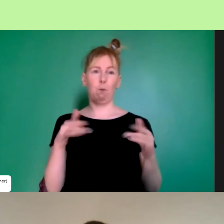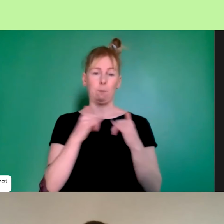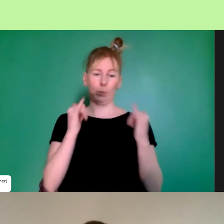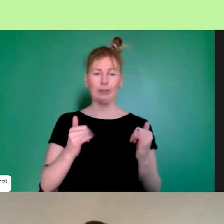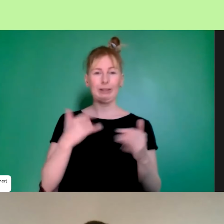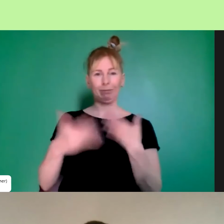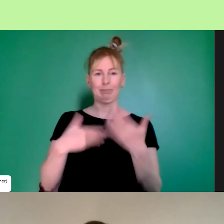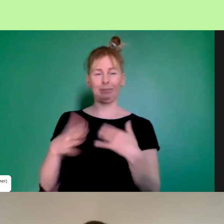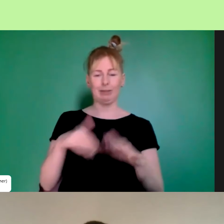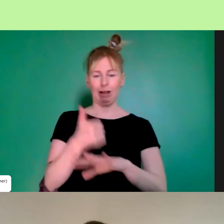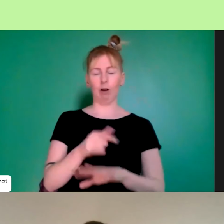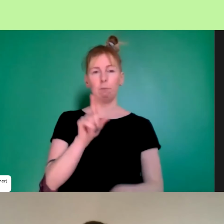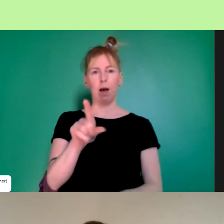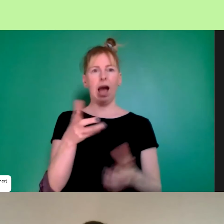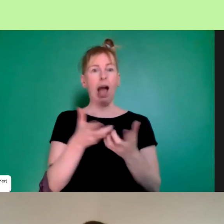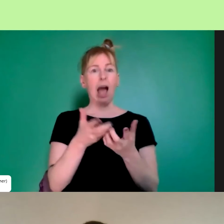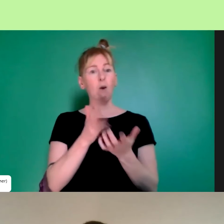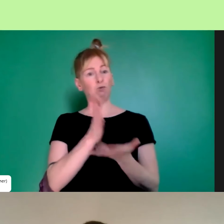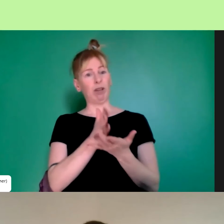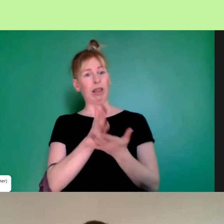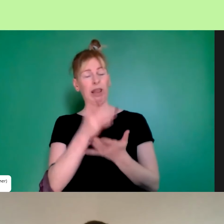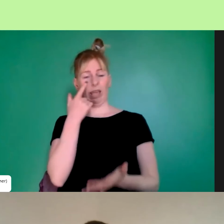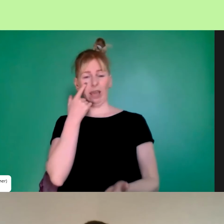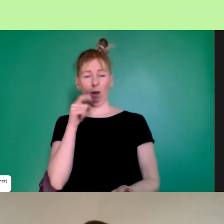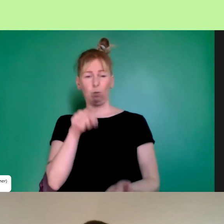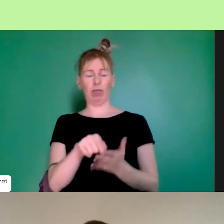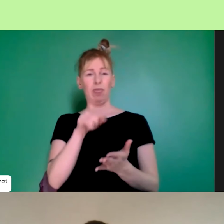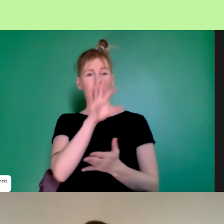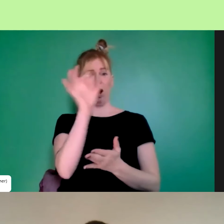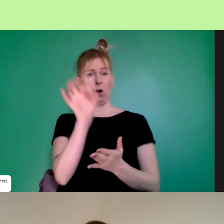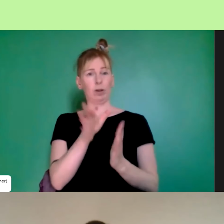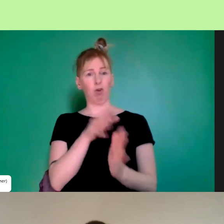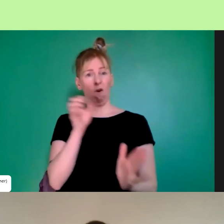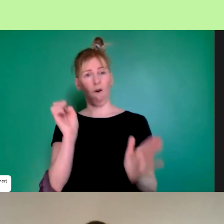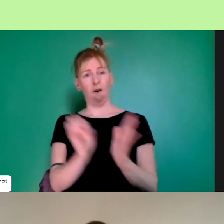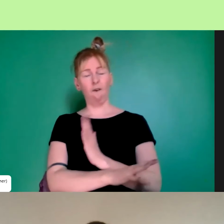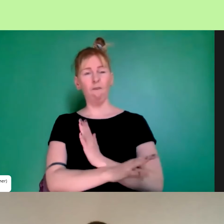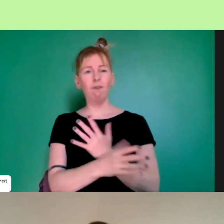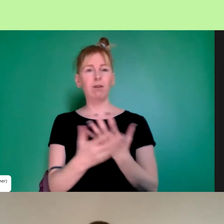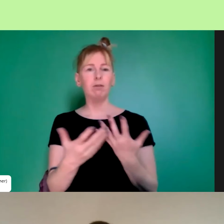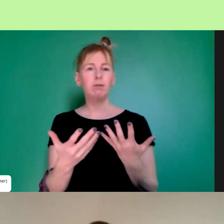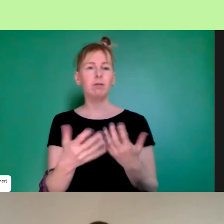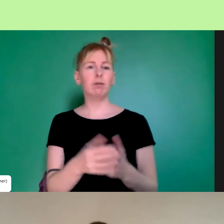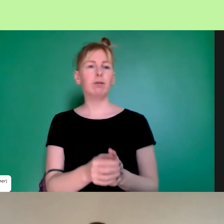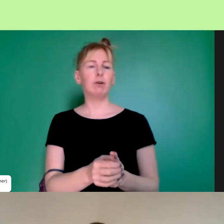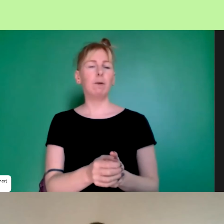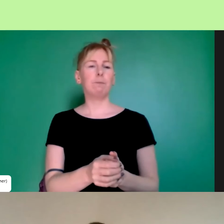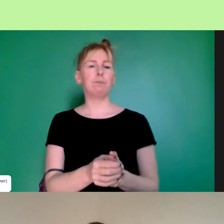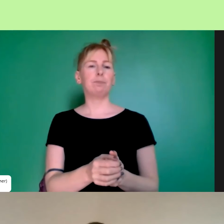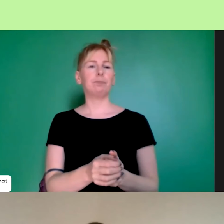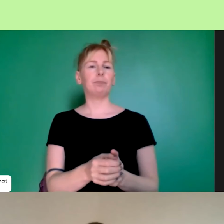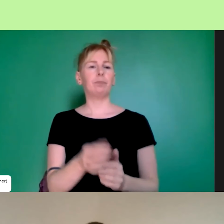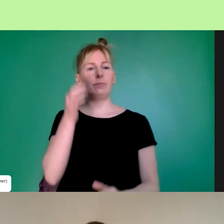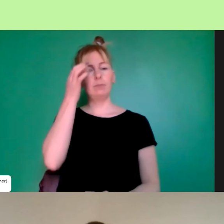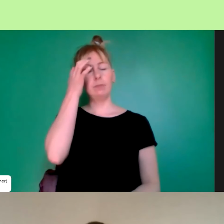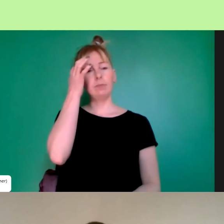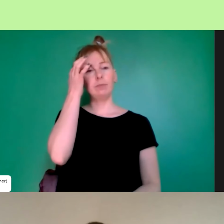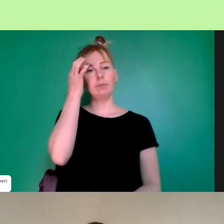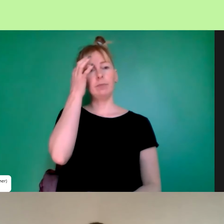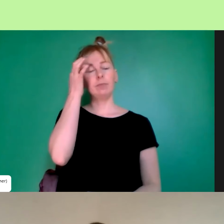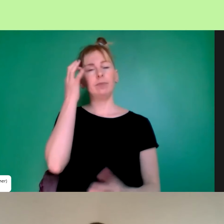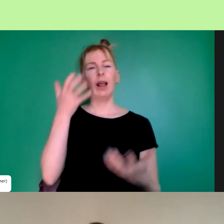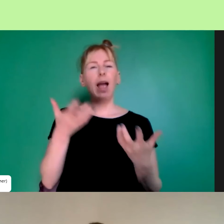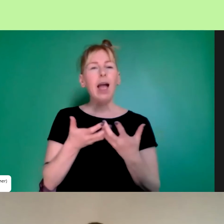originating question? How do we stop contemporary art feeling like the language of